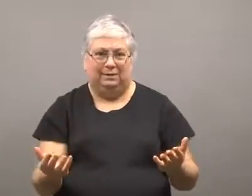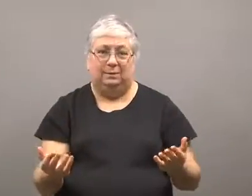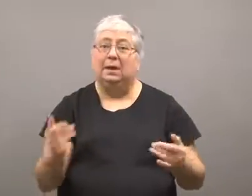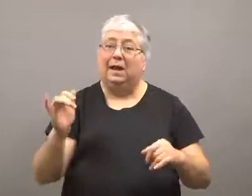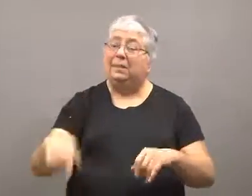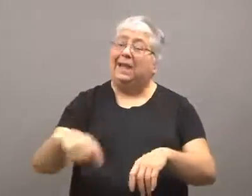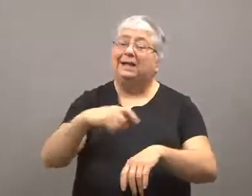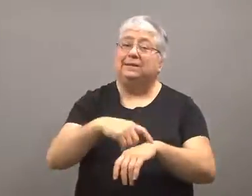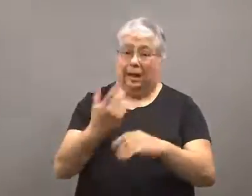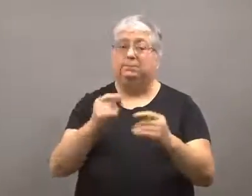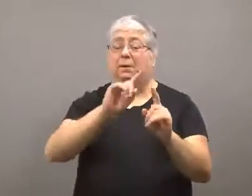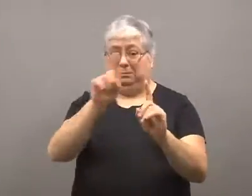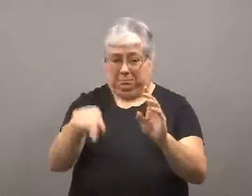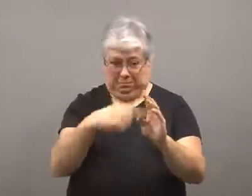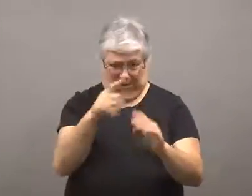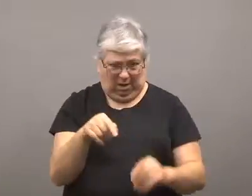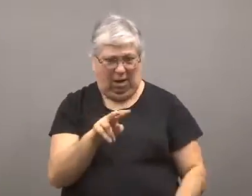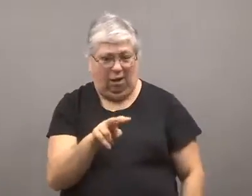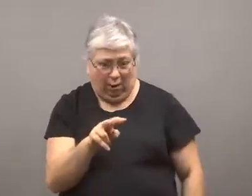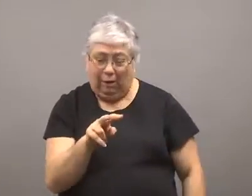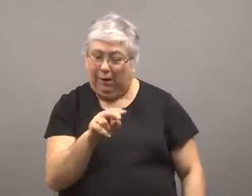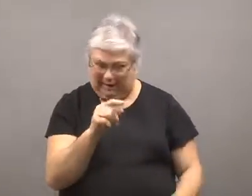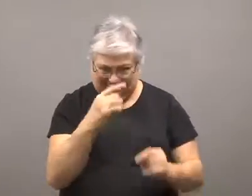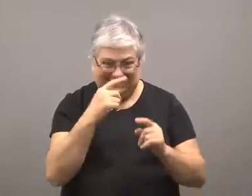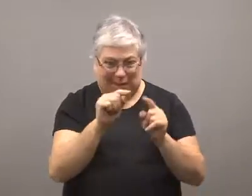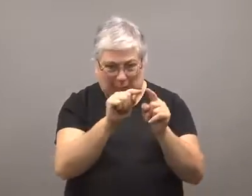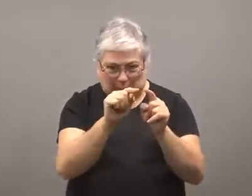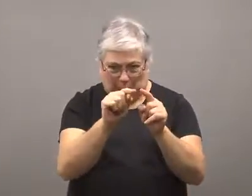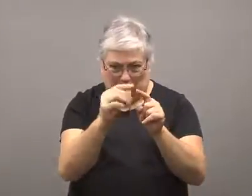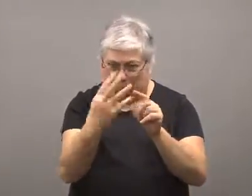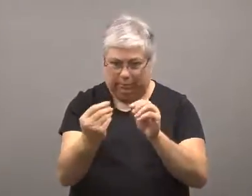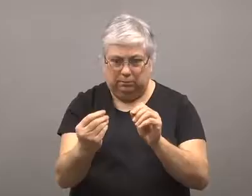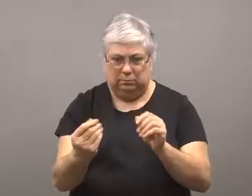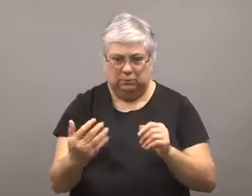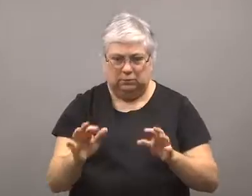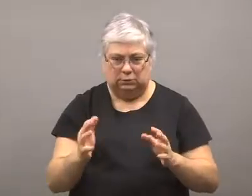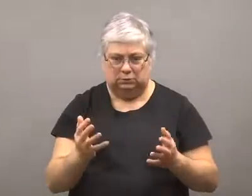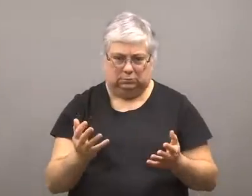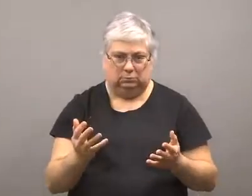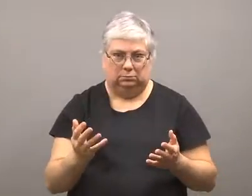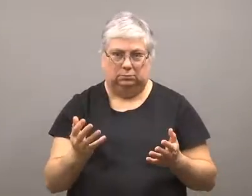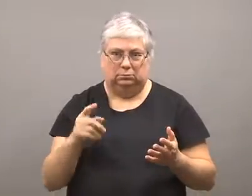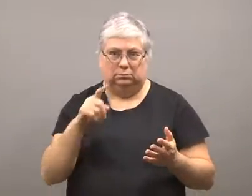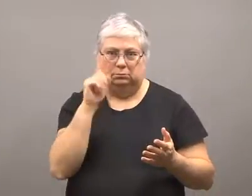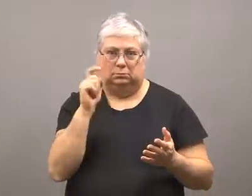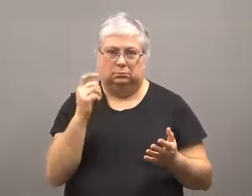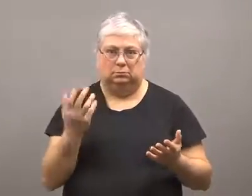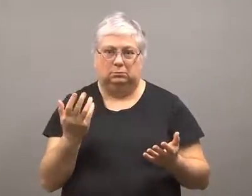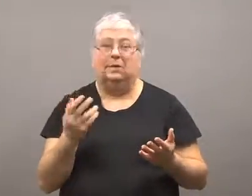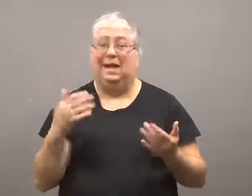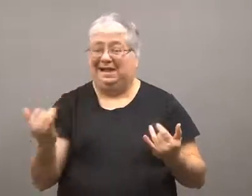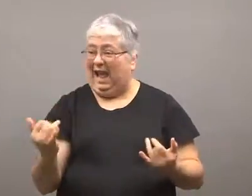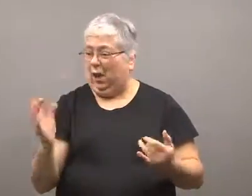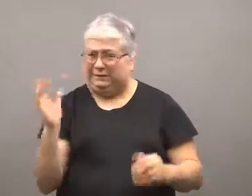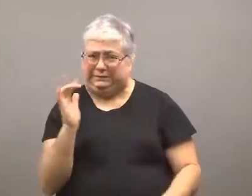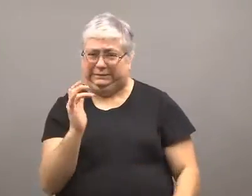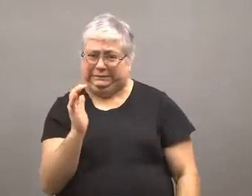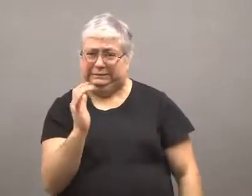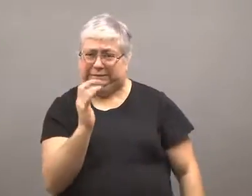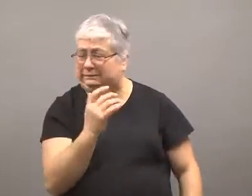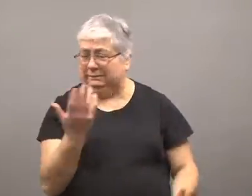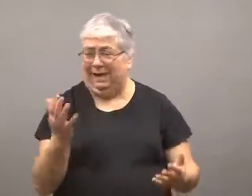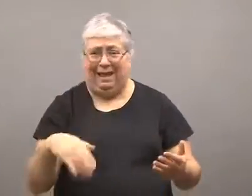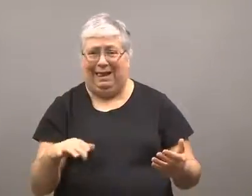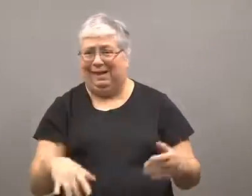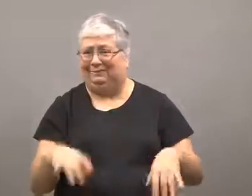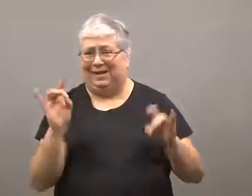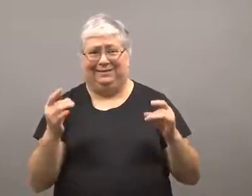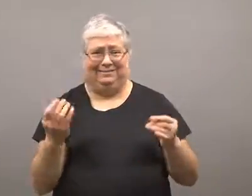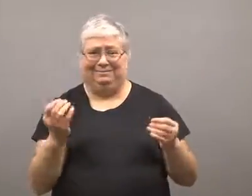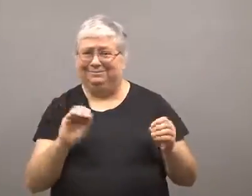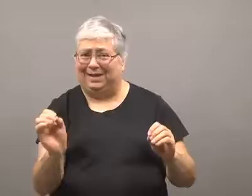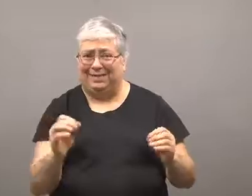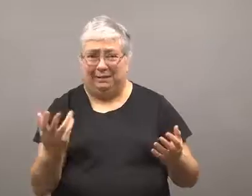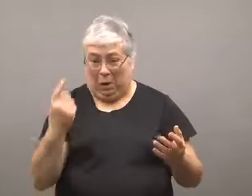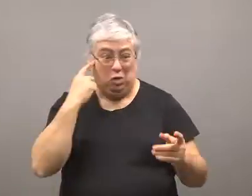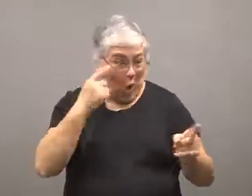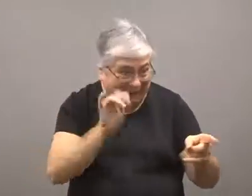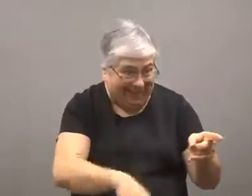Then the blip disappeared from the radar.